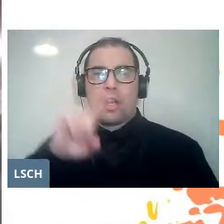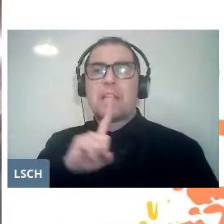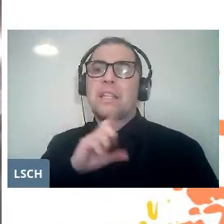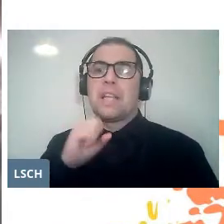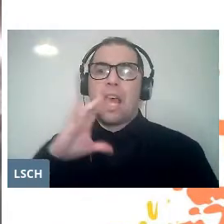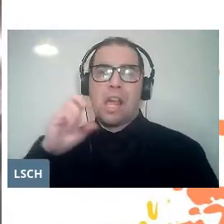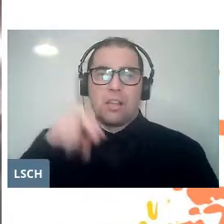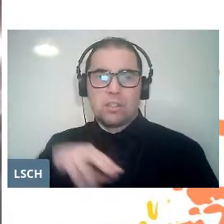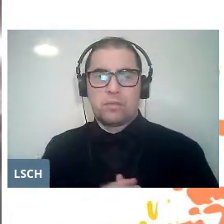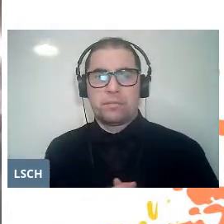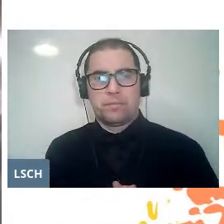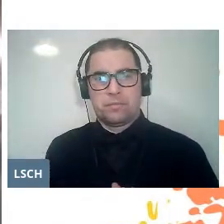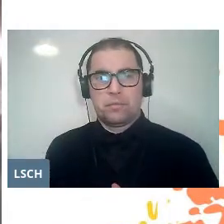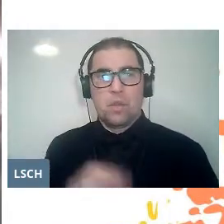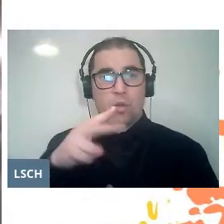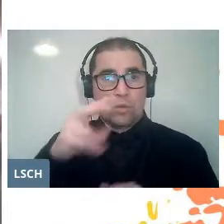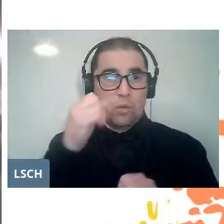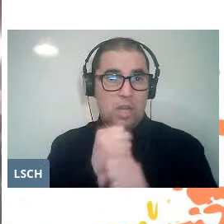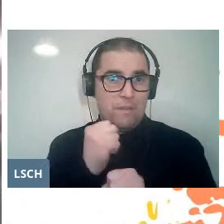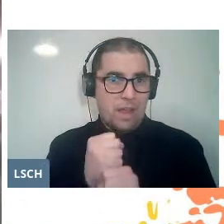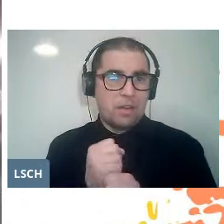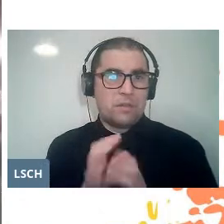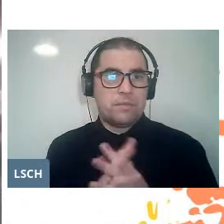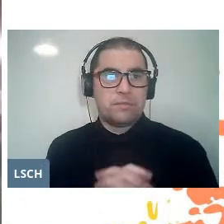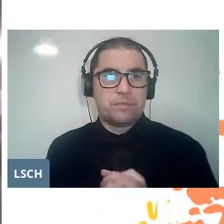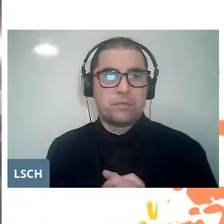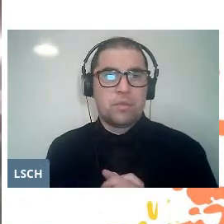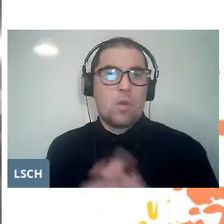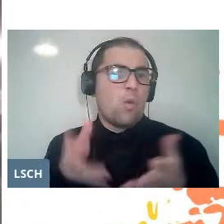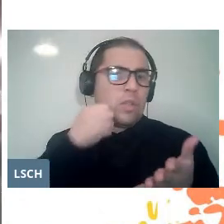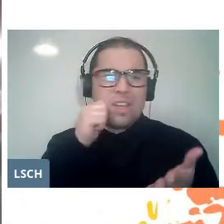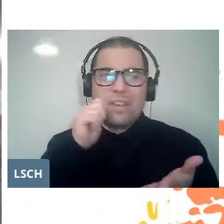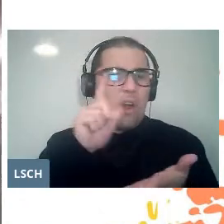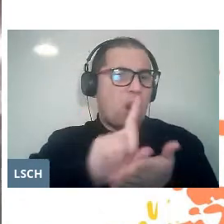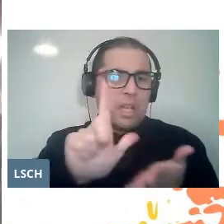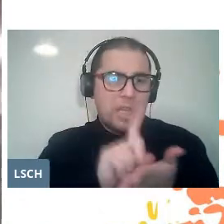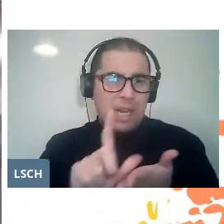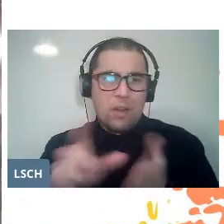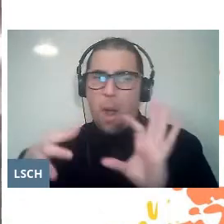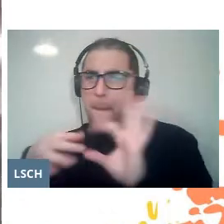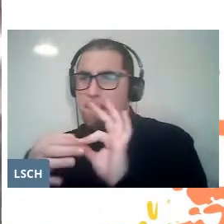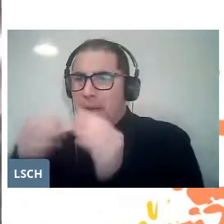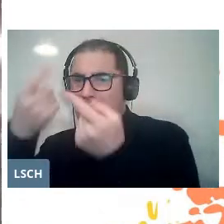Almost all of his pieces have a literary or extra musical allusion, as Schumann did,